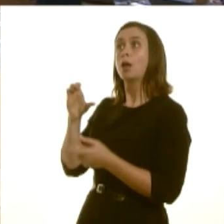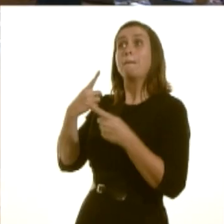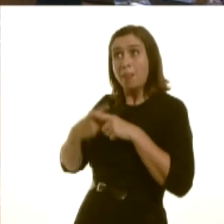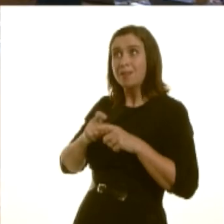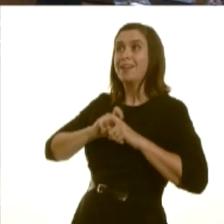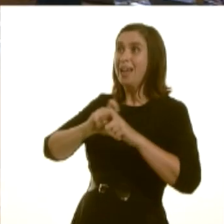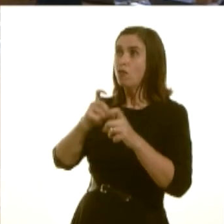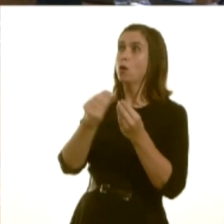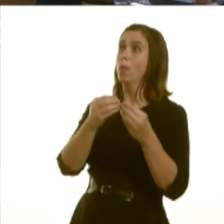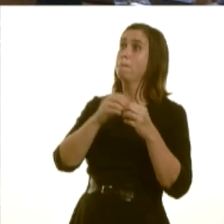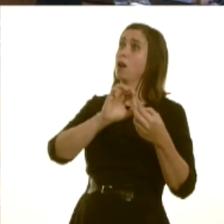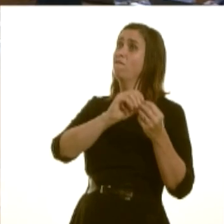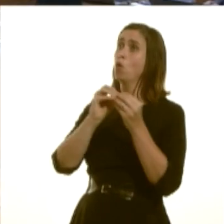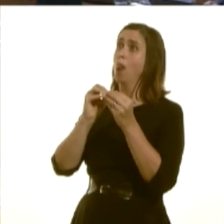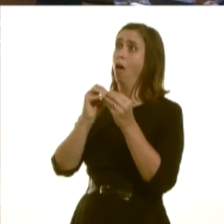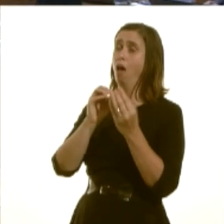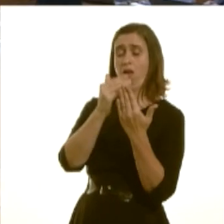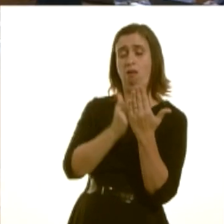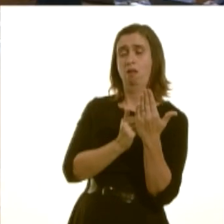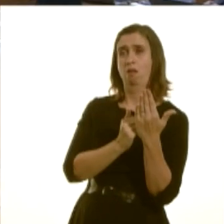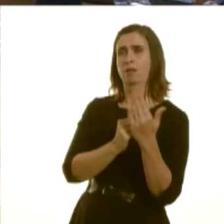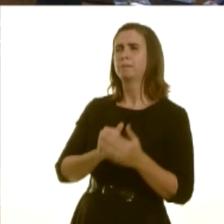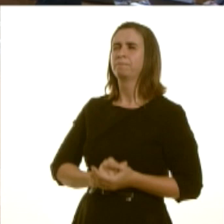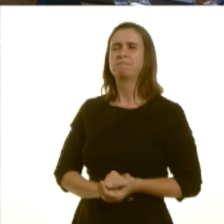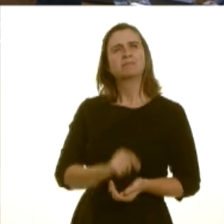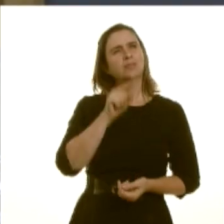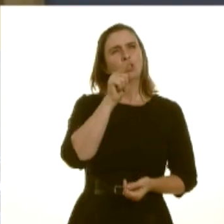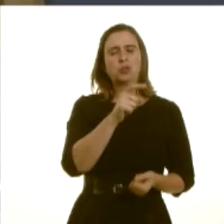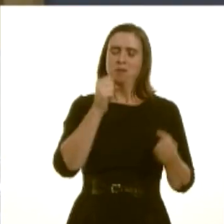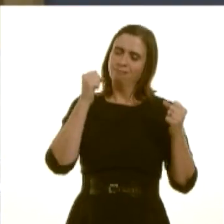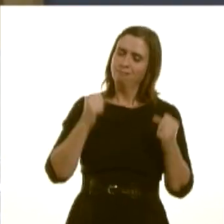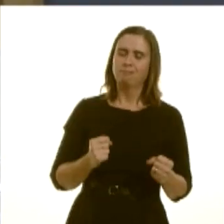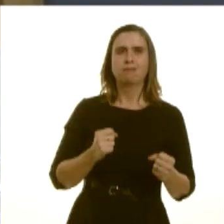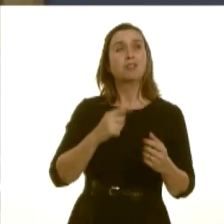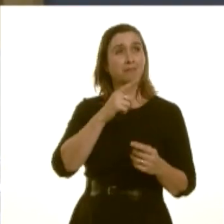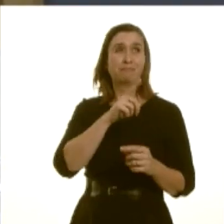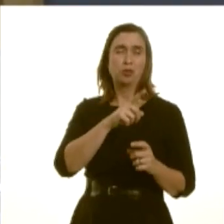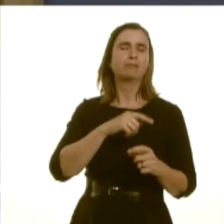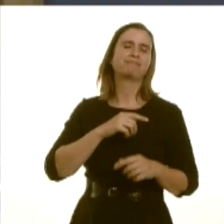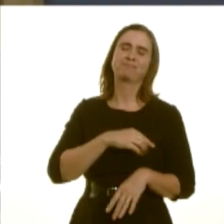Leanne Wood: Despite the First Minister’s insistence, the vow today commits Labour to